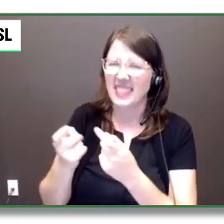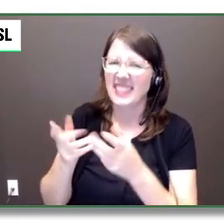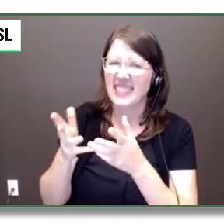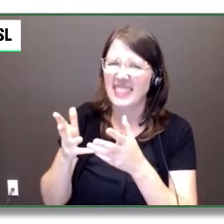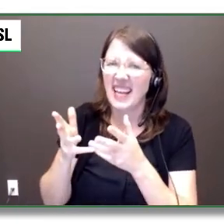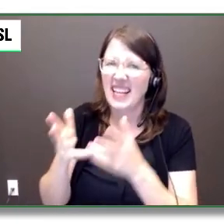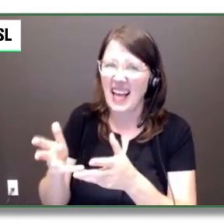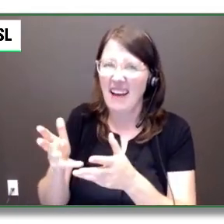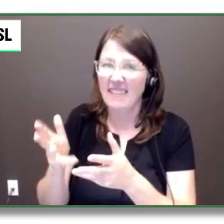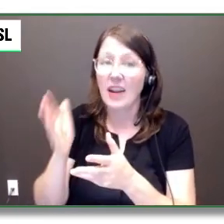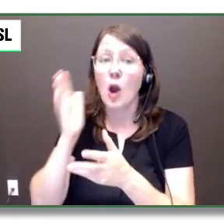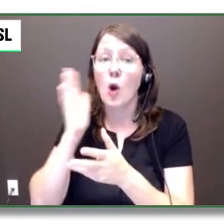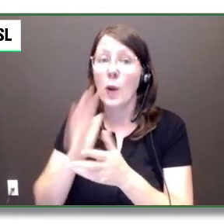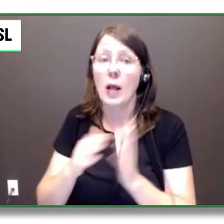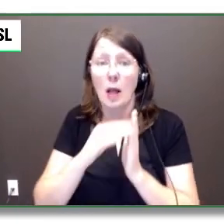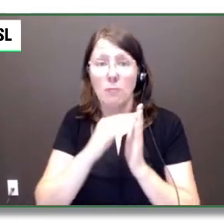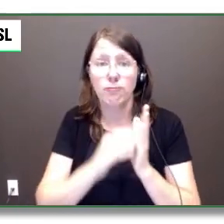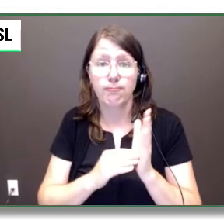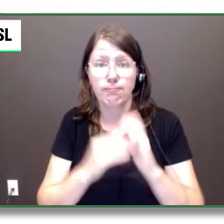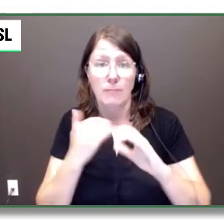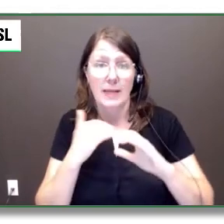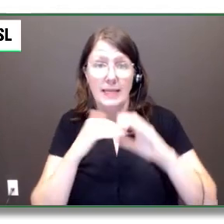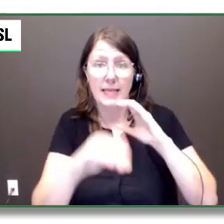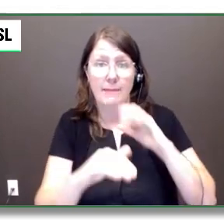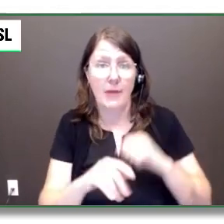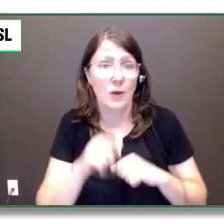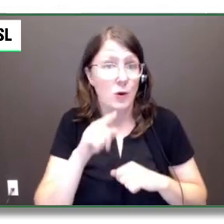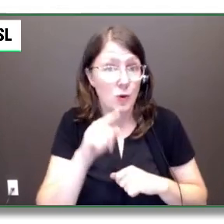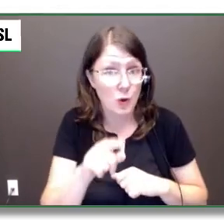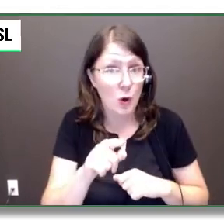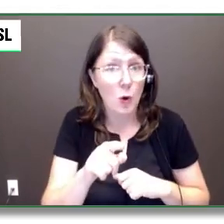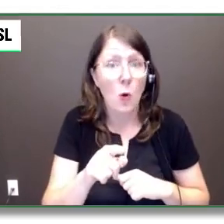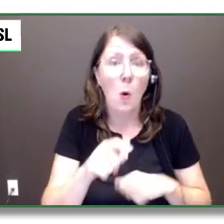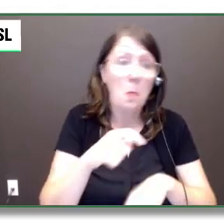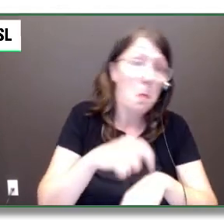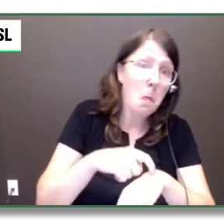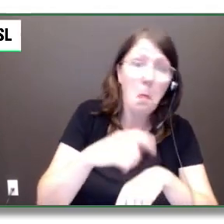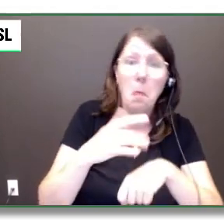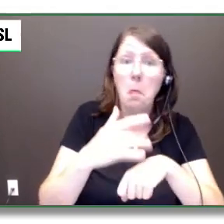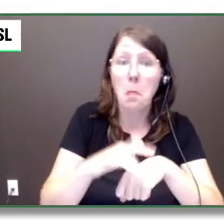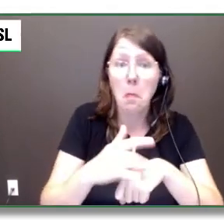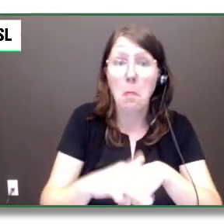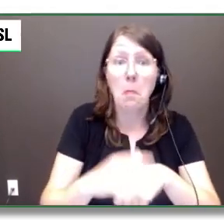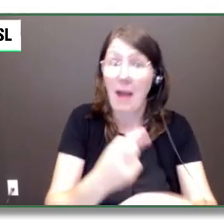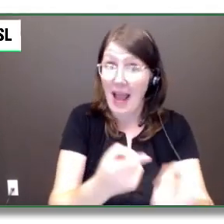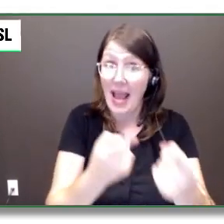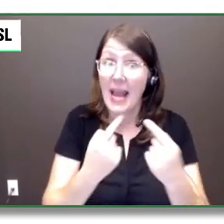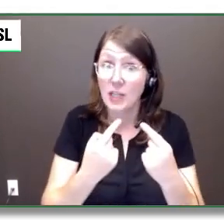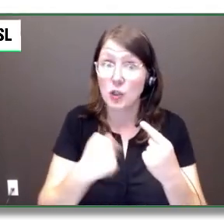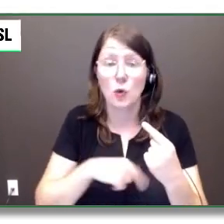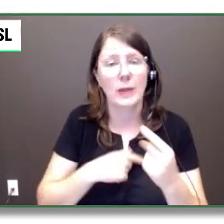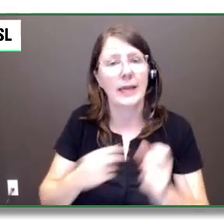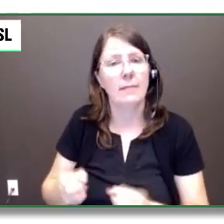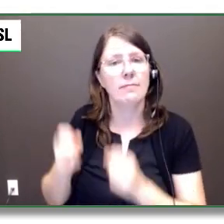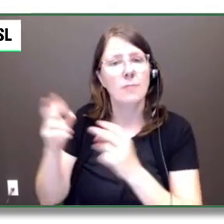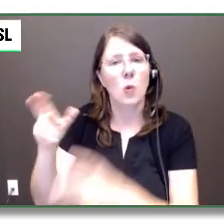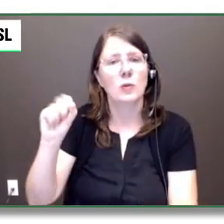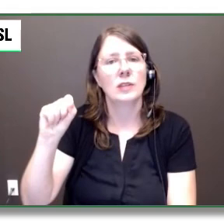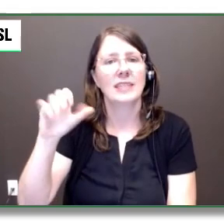you and if if that's when you have time we'll connect with you and have those answered on our Slack Channel. Awesome thank you so much Mike. It was an